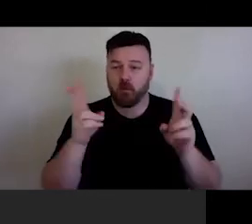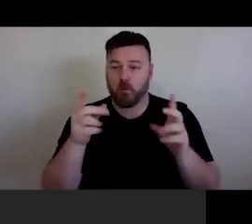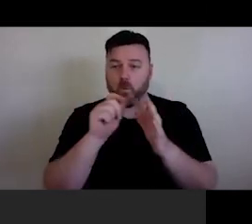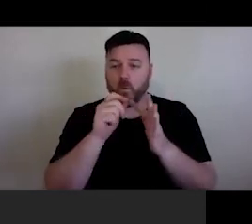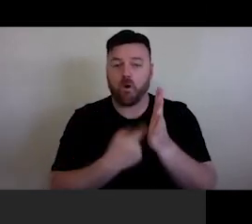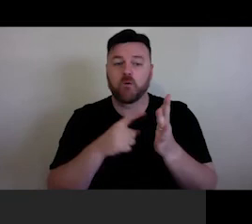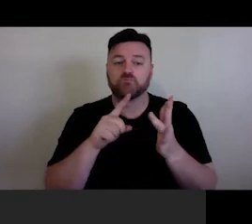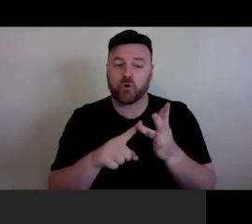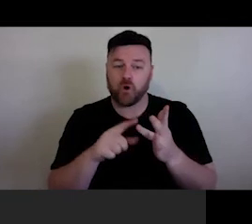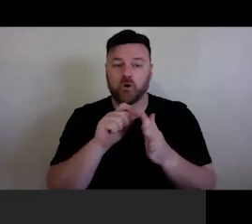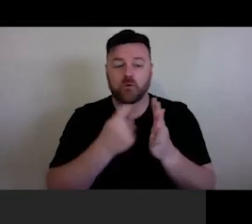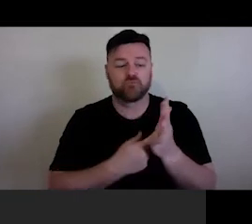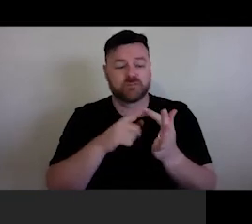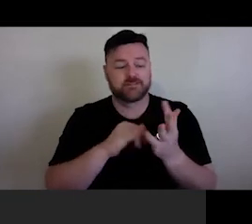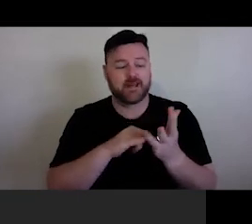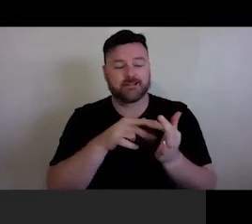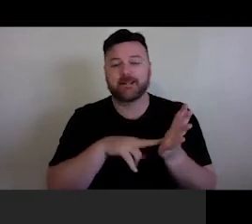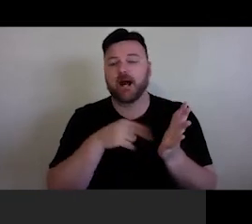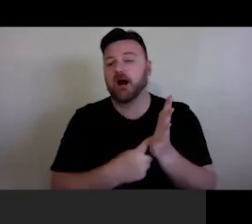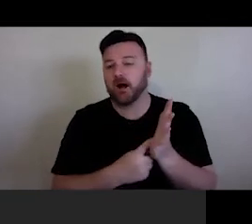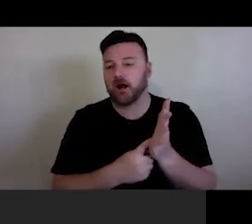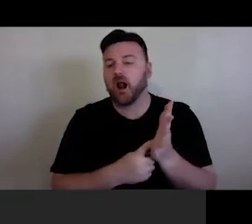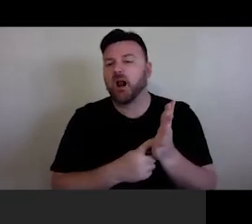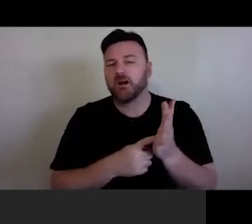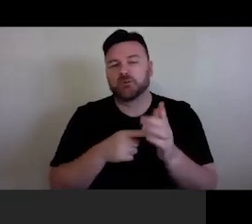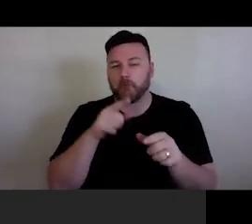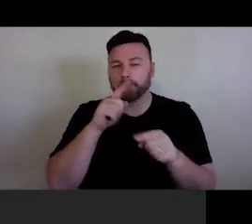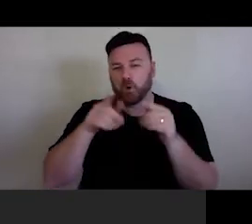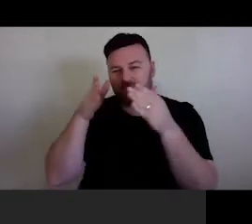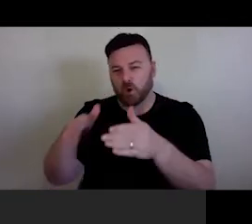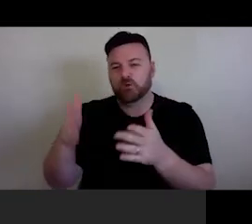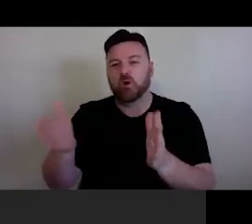industry and it basically is a more high-end version of PowerPoint. What